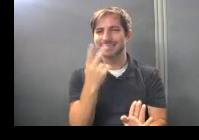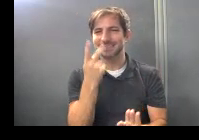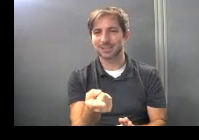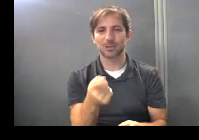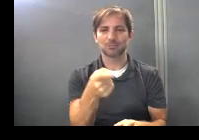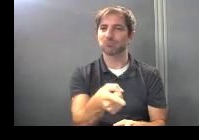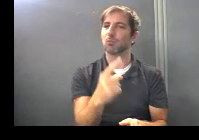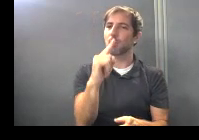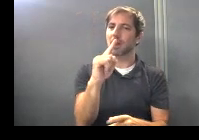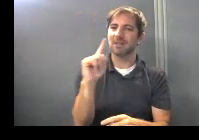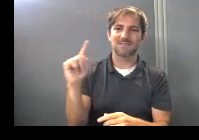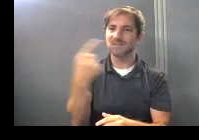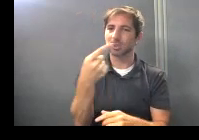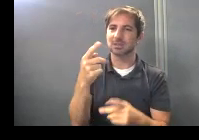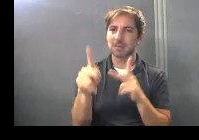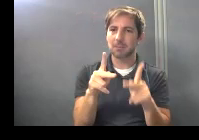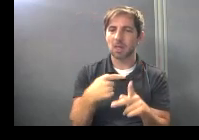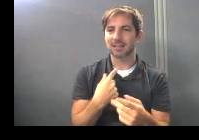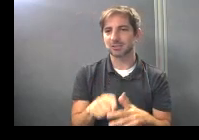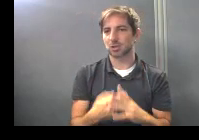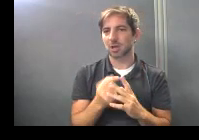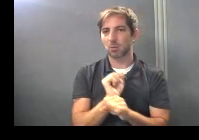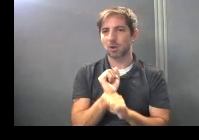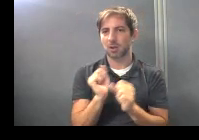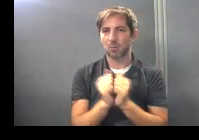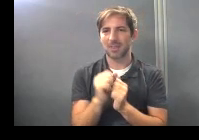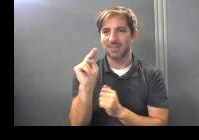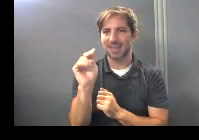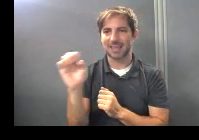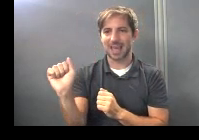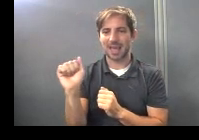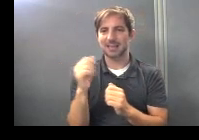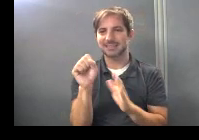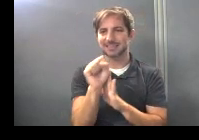WE WORK WITH STATE ART AGENCIES ACROSS THE COUNTRY.